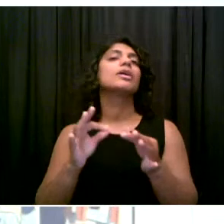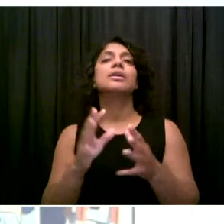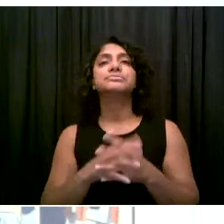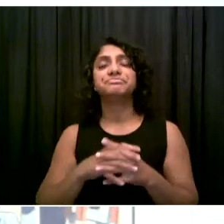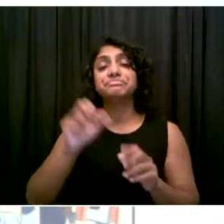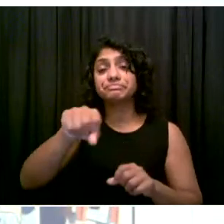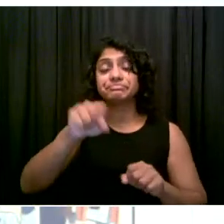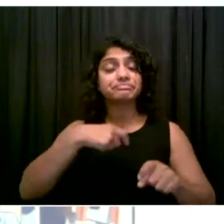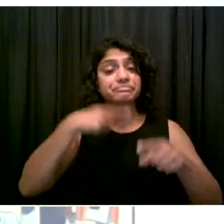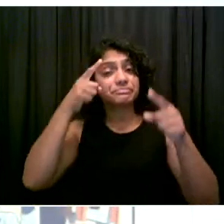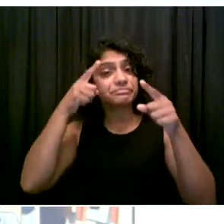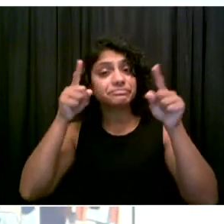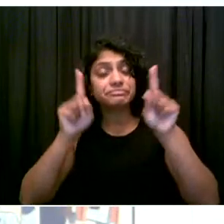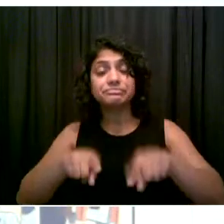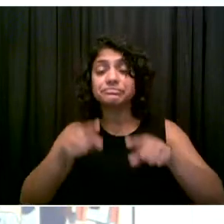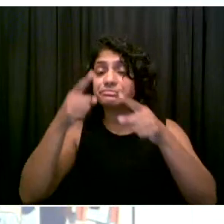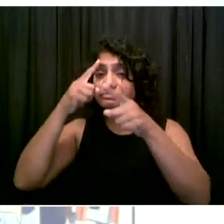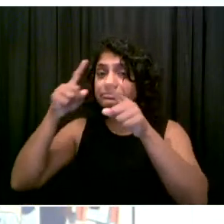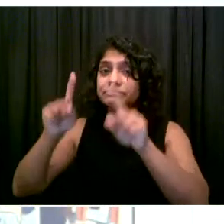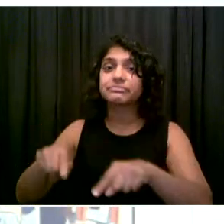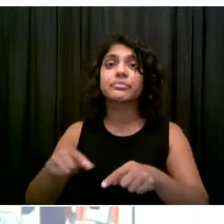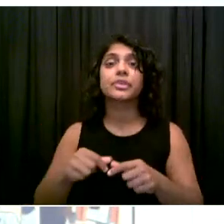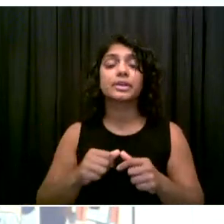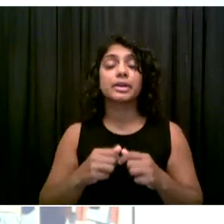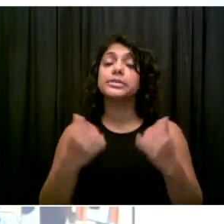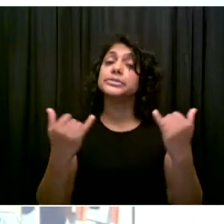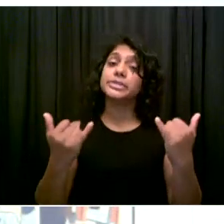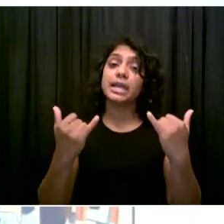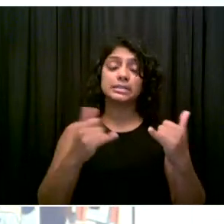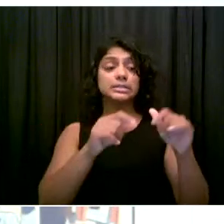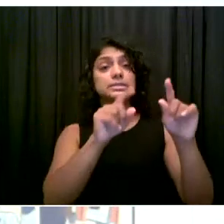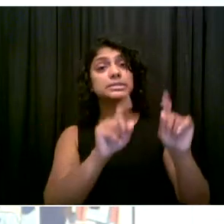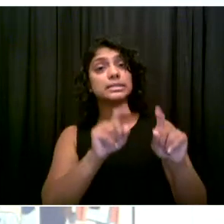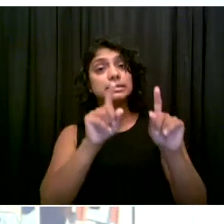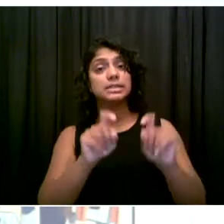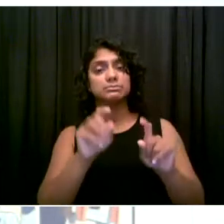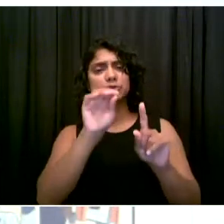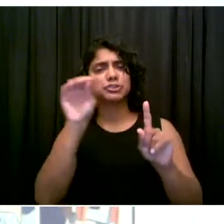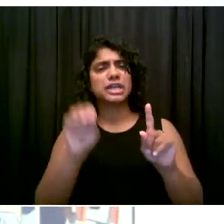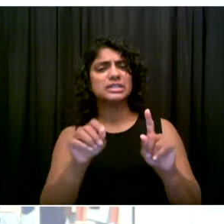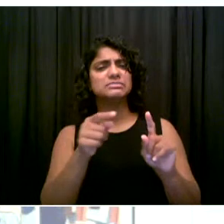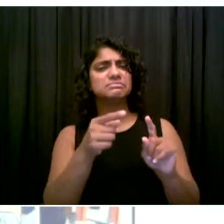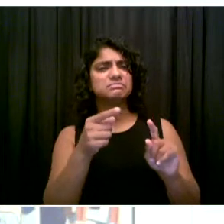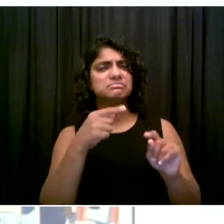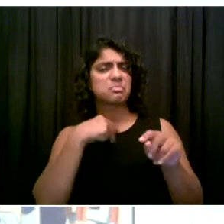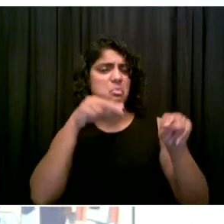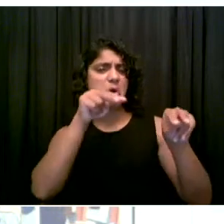SAID, TEST POSITIVITY HAS BECOME A LITTLE BIT LESS